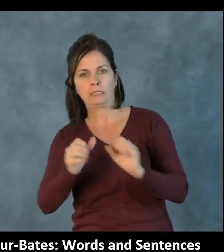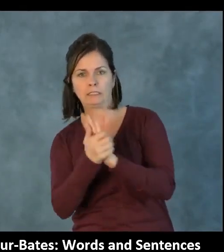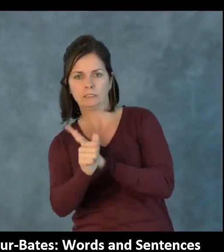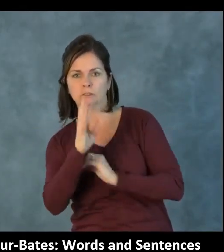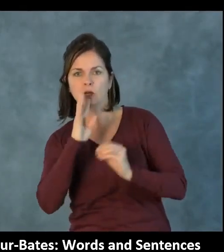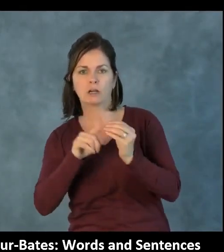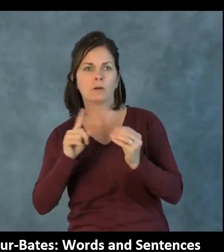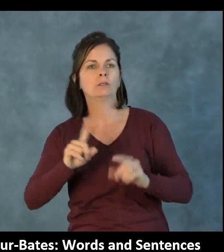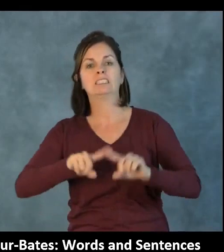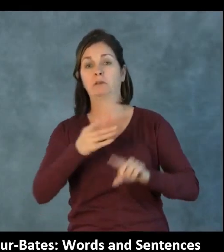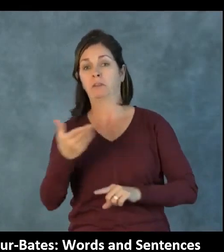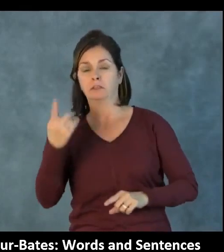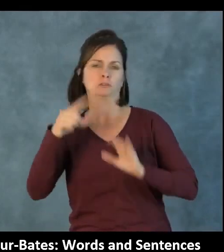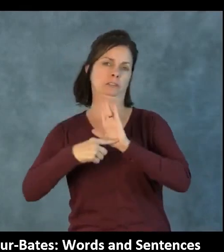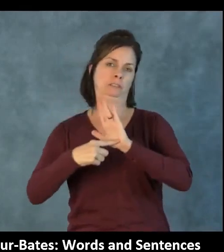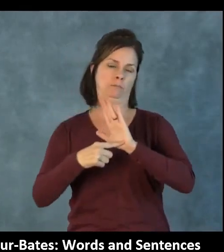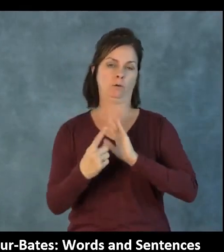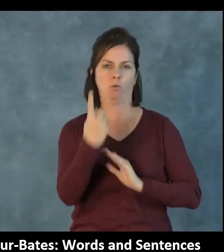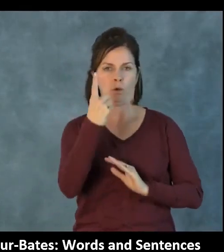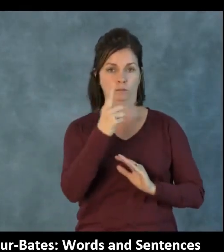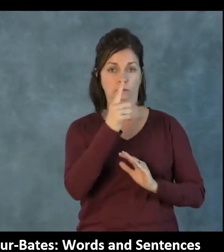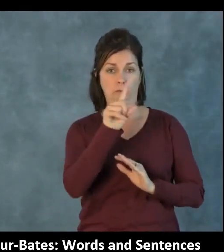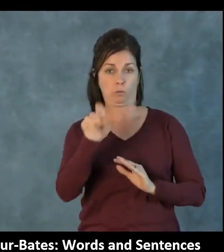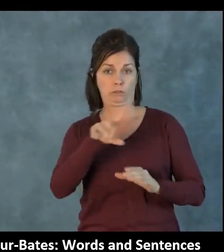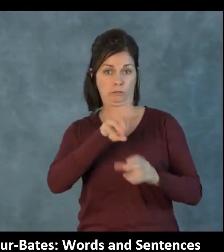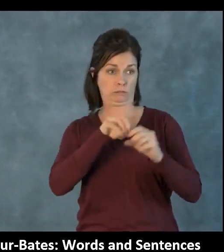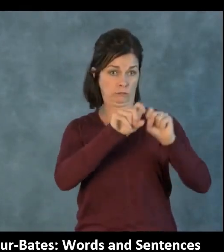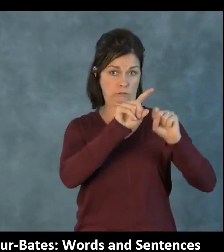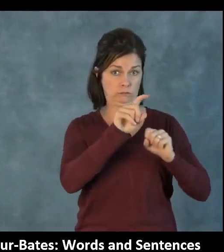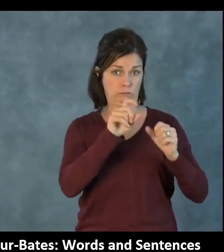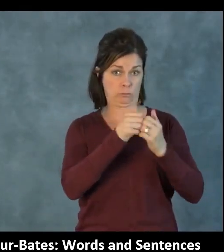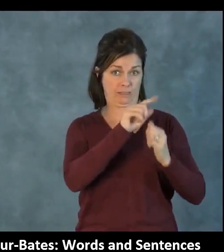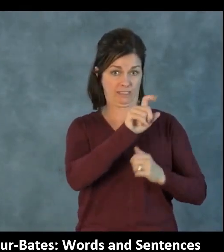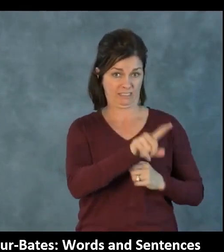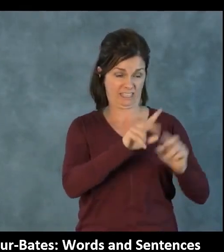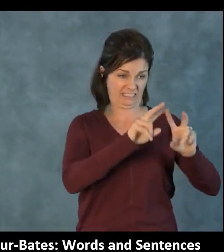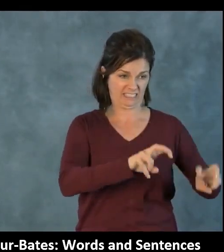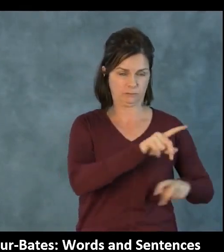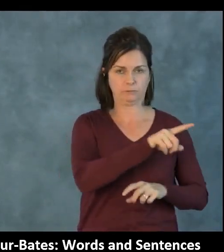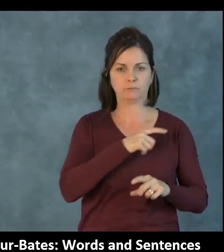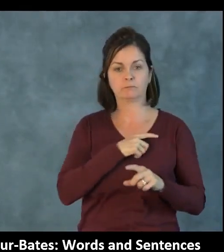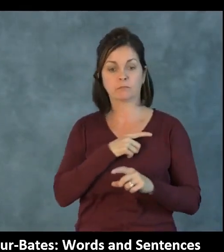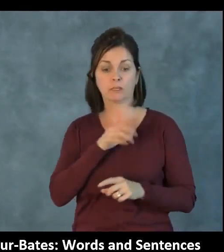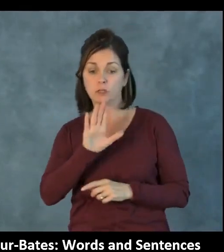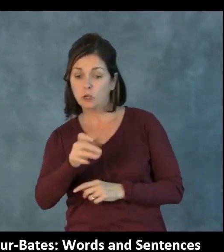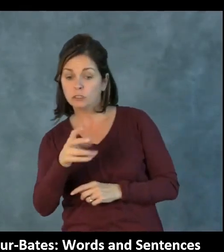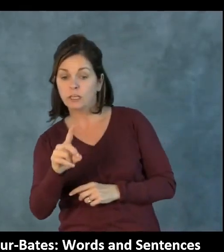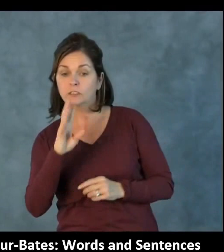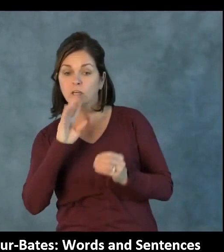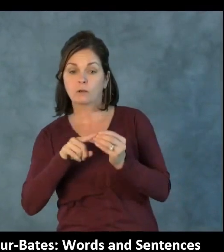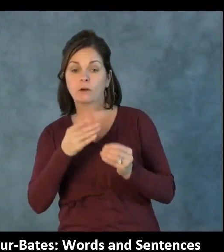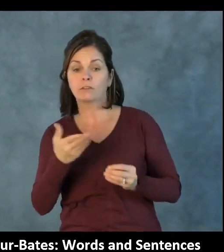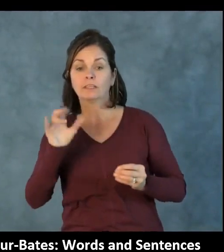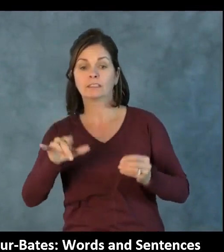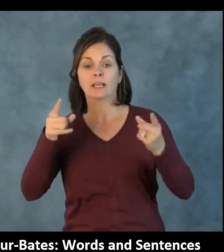For example, one question asks, "Is your child talking about things that happened in the past?"